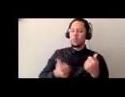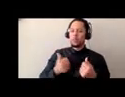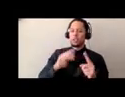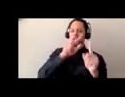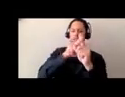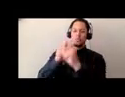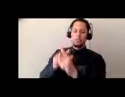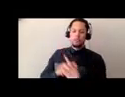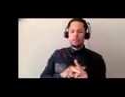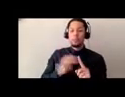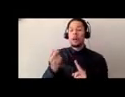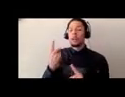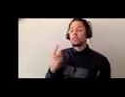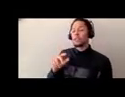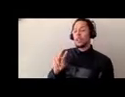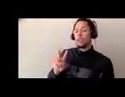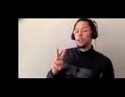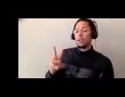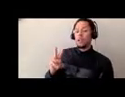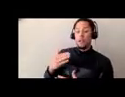very much engaged in our activities.